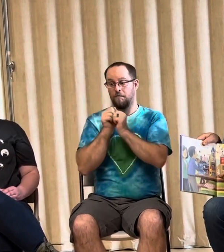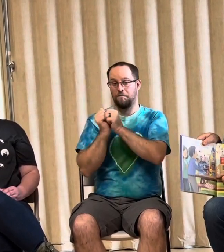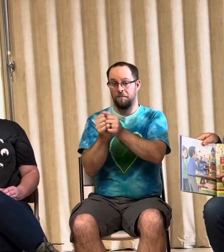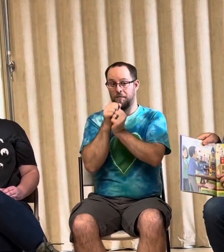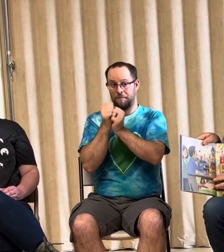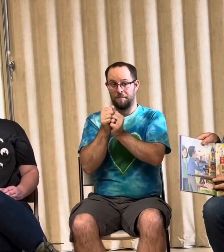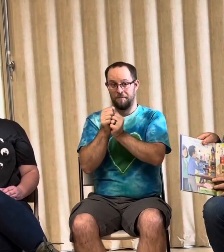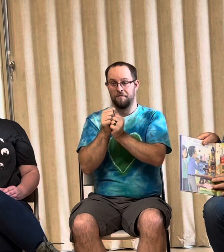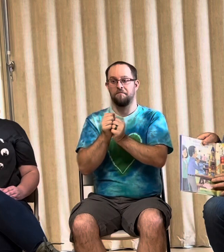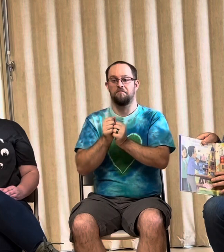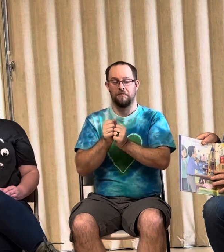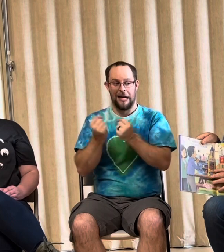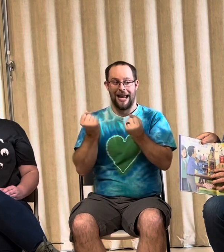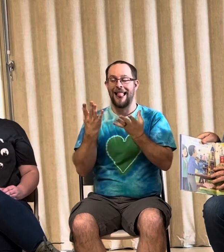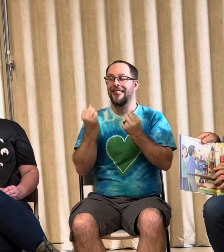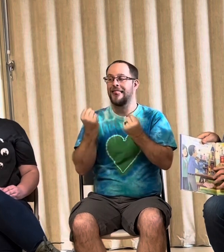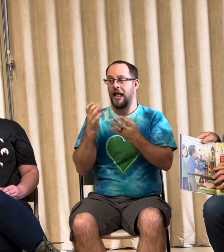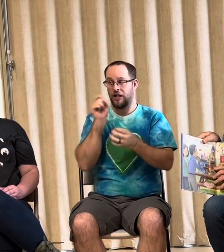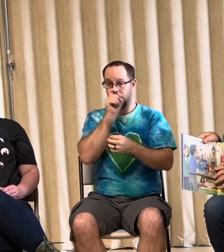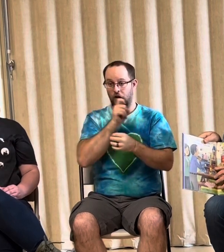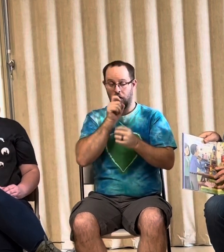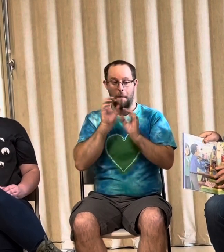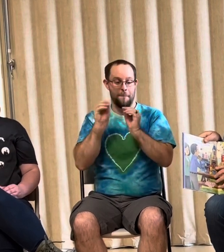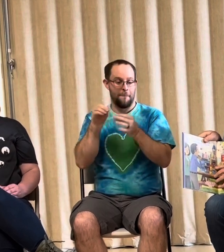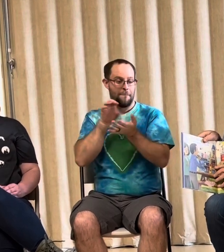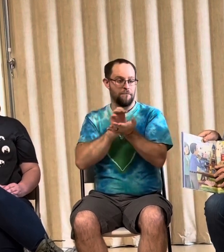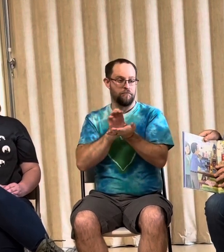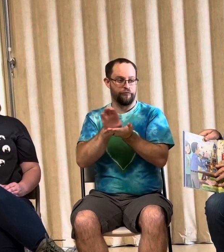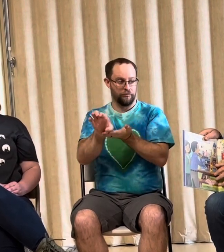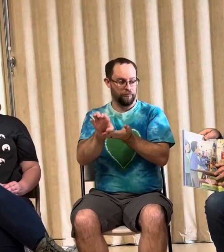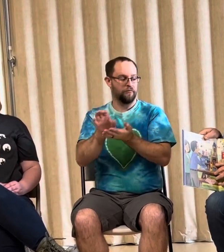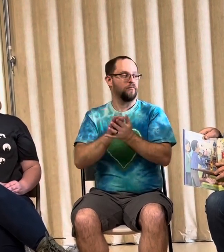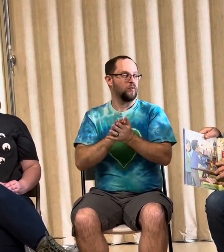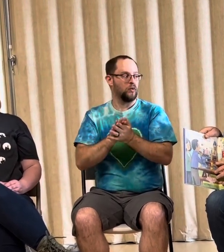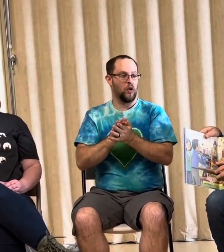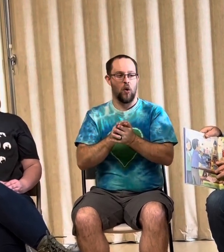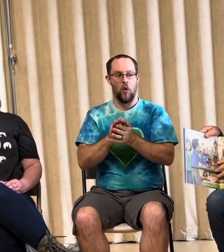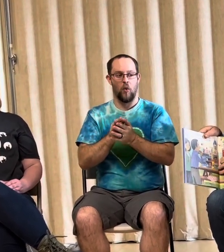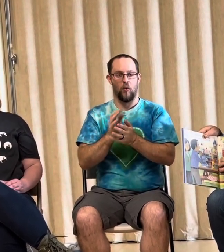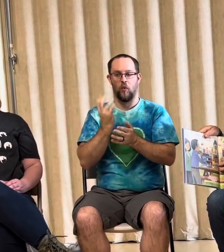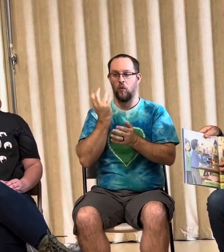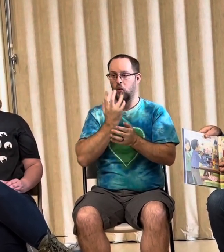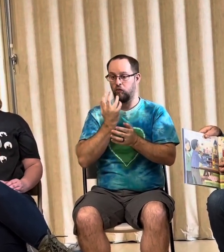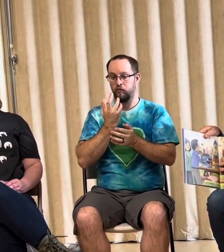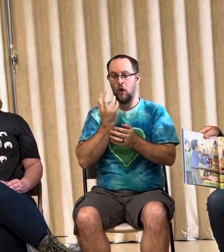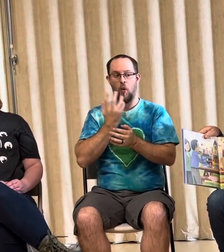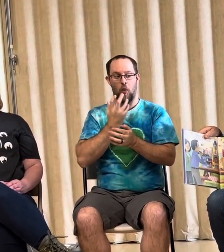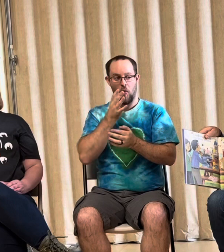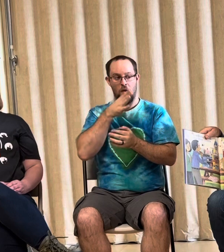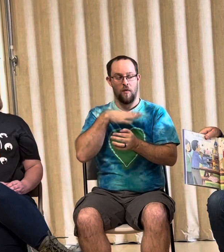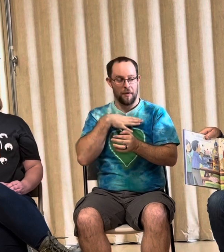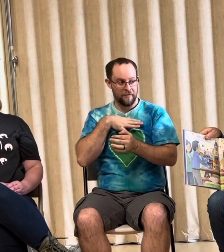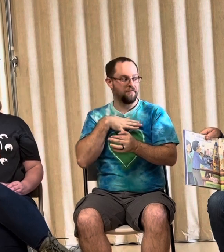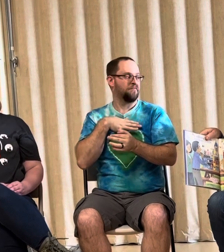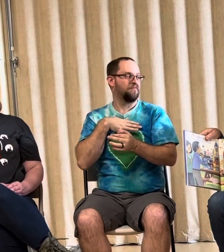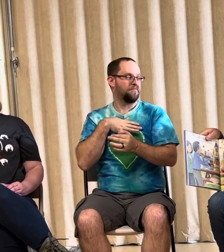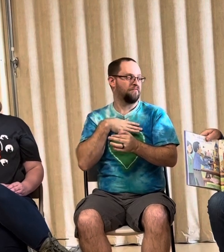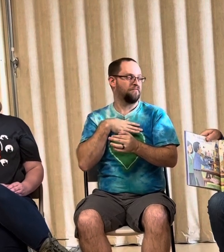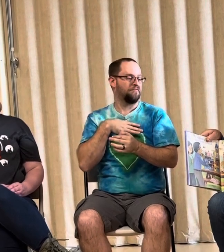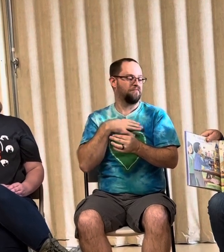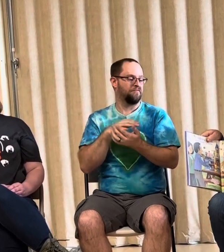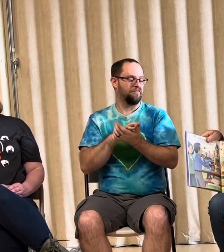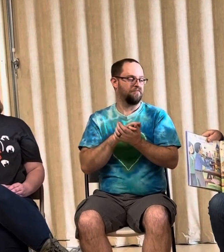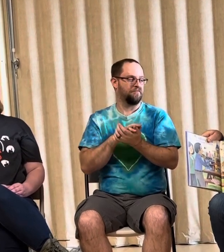can see, he has lots of dolls to put into it. There's a Wonder Woman maybe, and a King